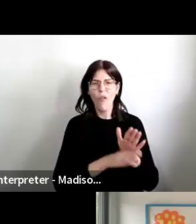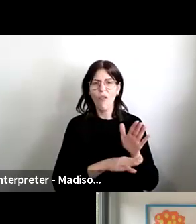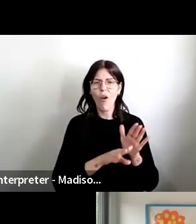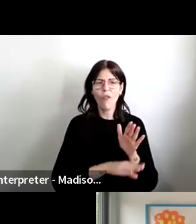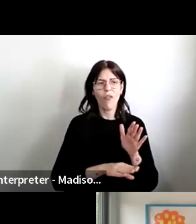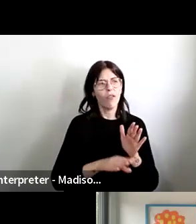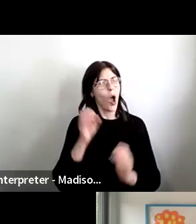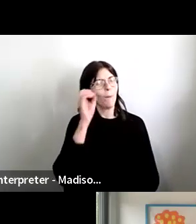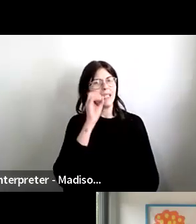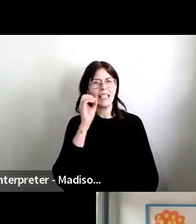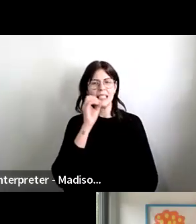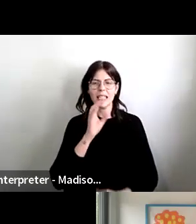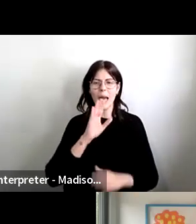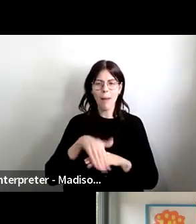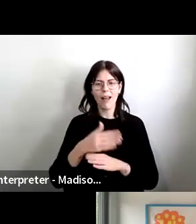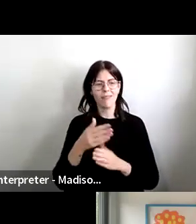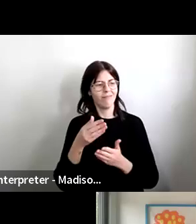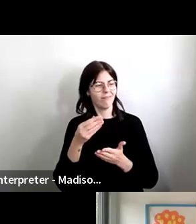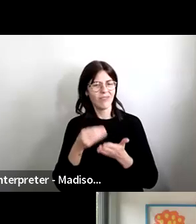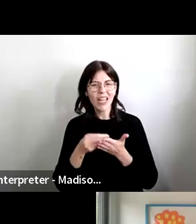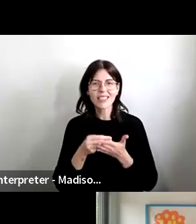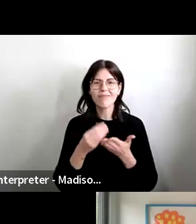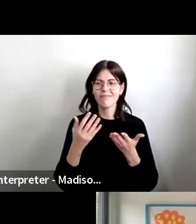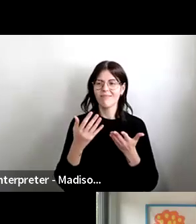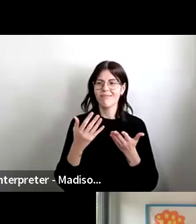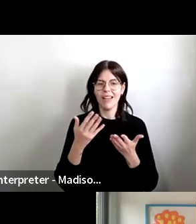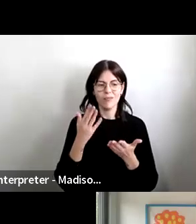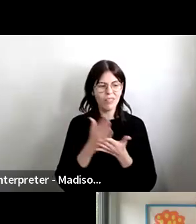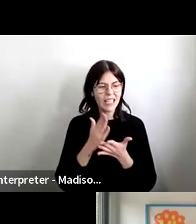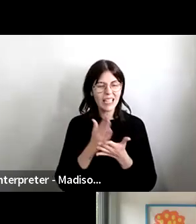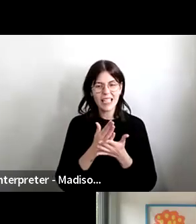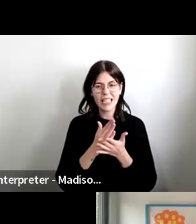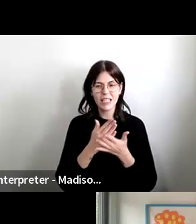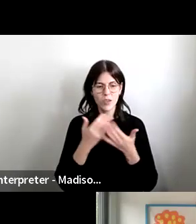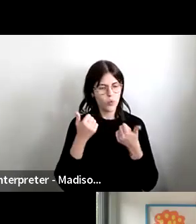of the funding monoliths we have, and it's a really rich way to contribute